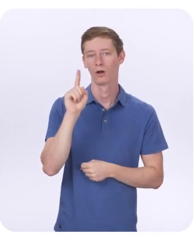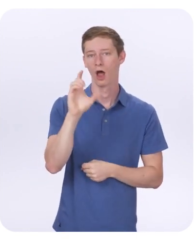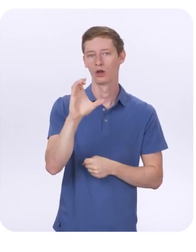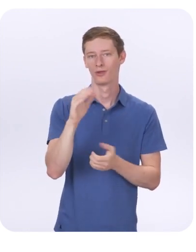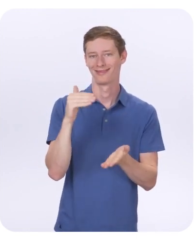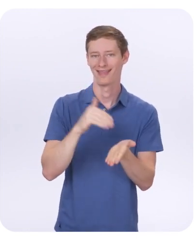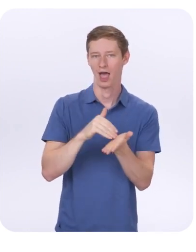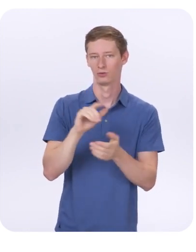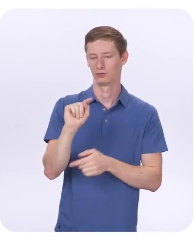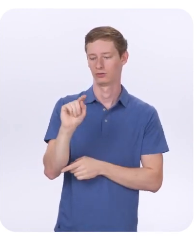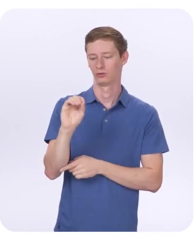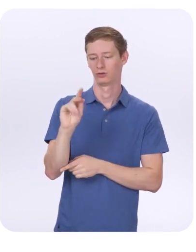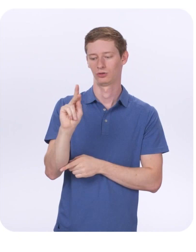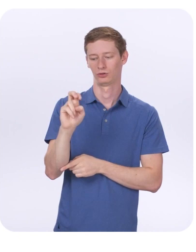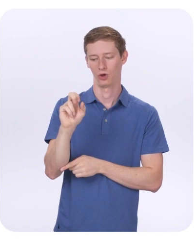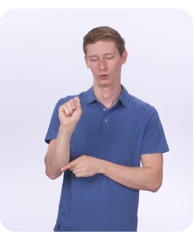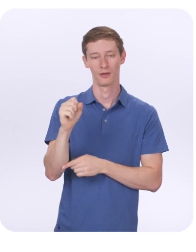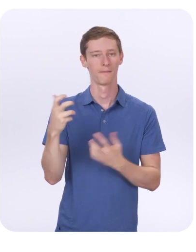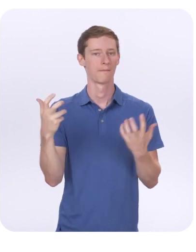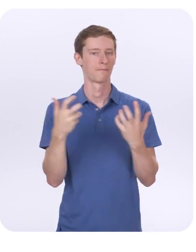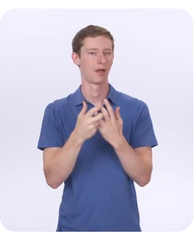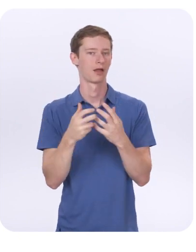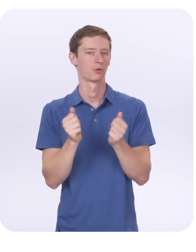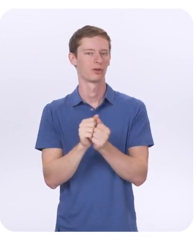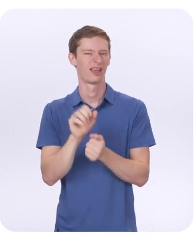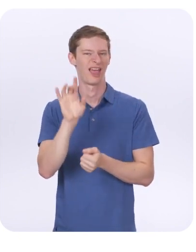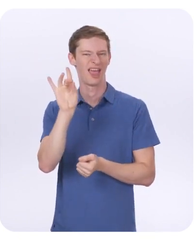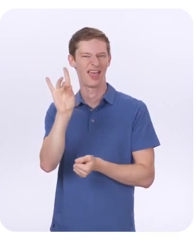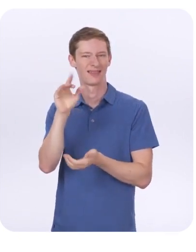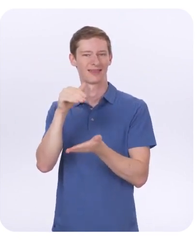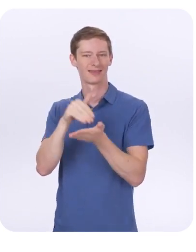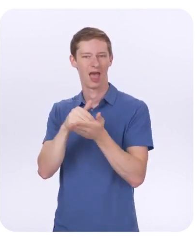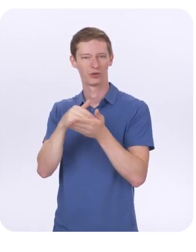Many competing models can’t keep the context of a single long file.